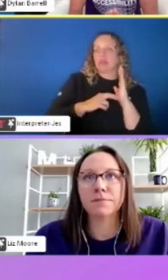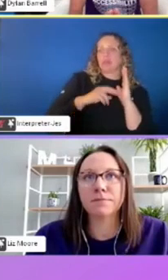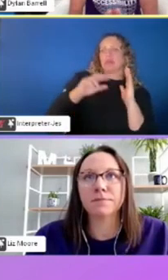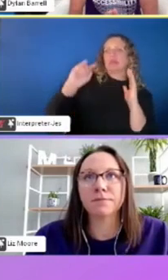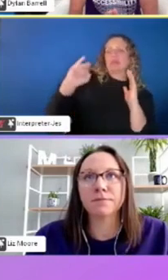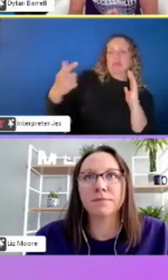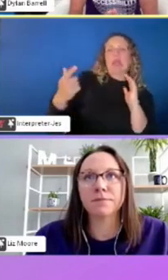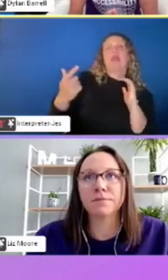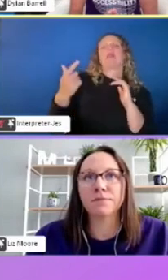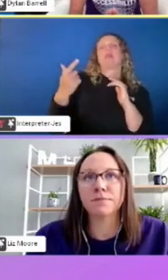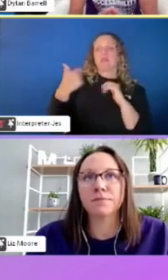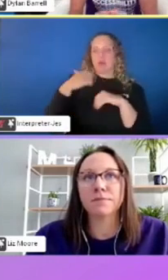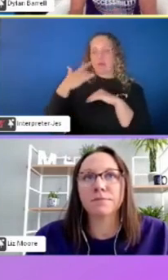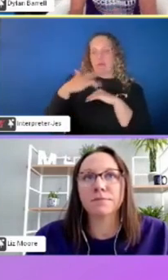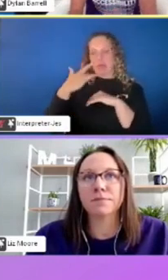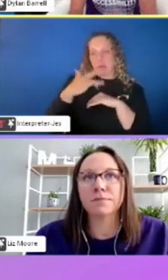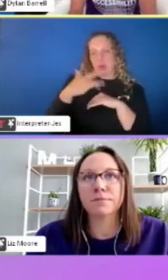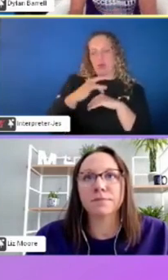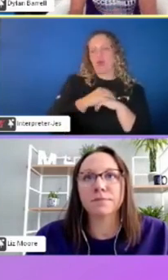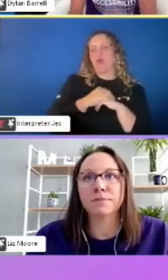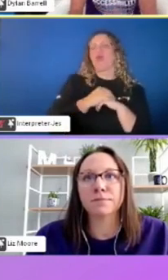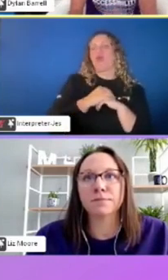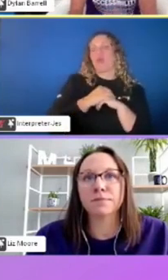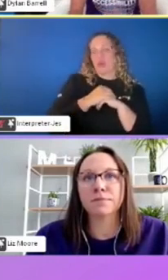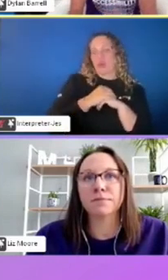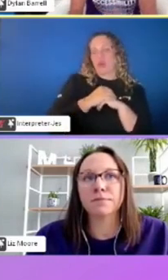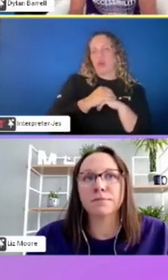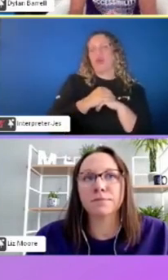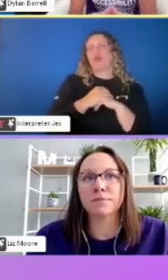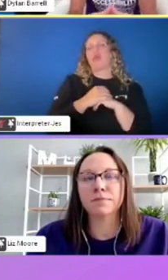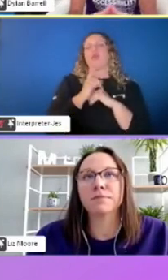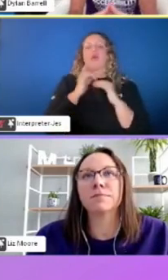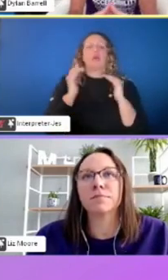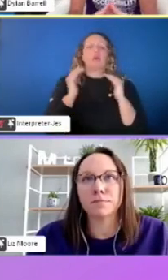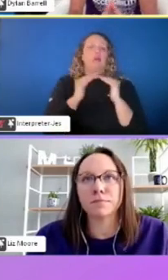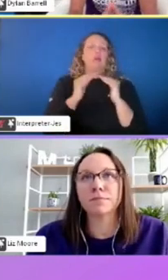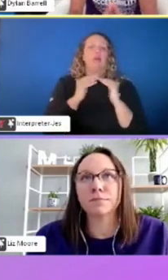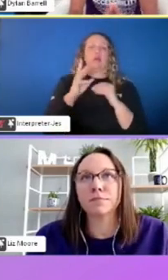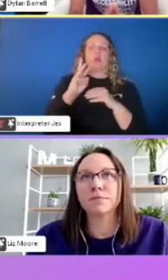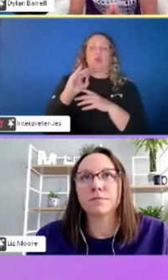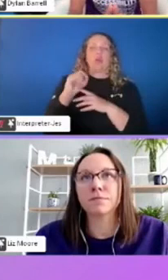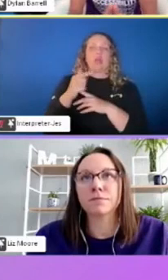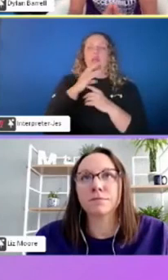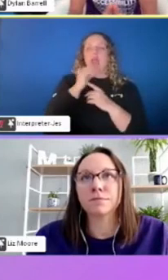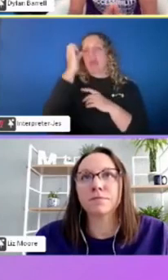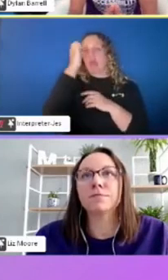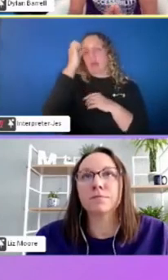at a hundred percent equal between WCAG and the European standard.